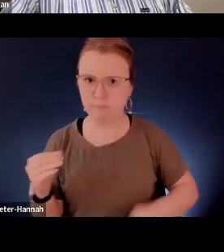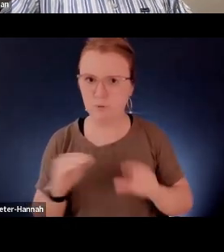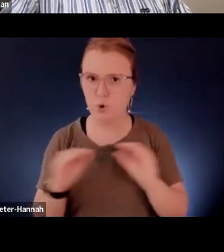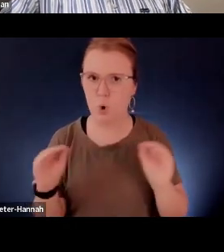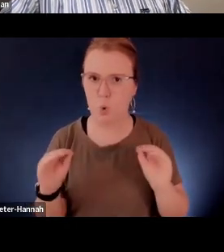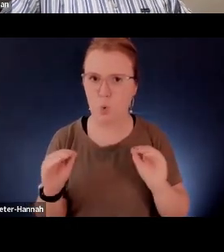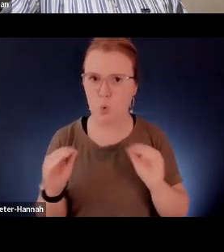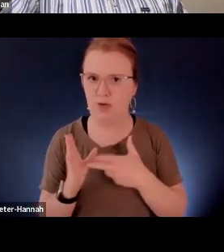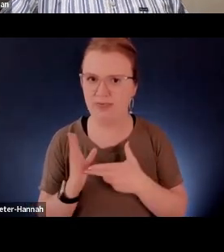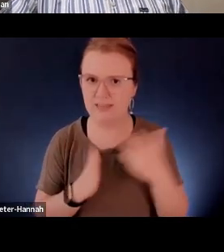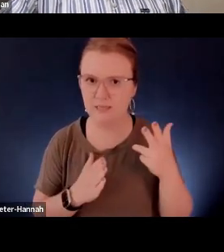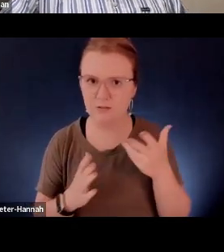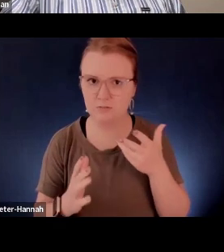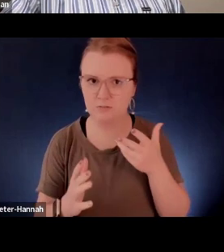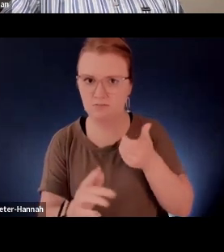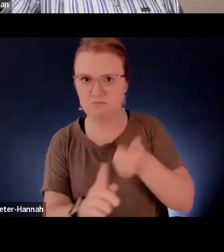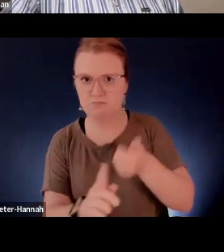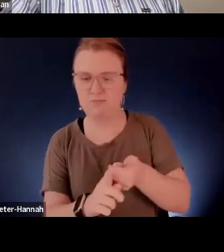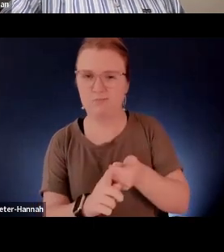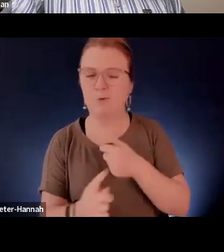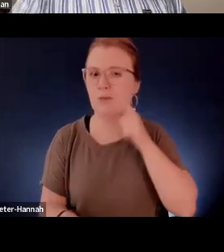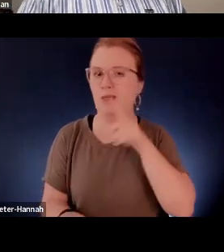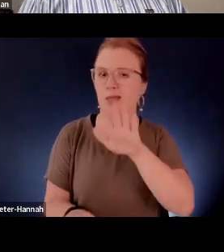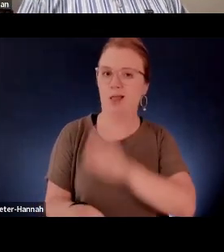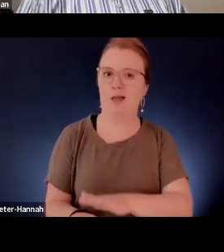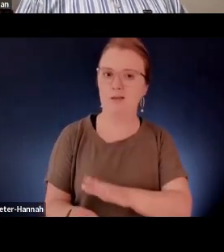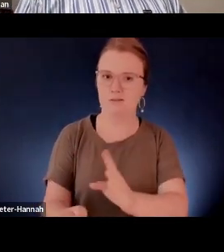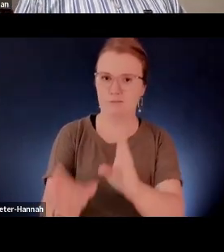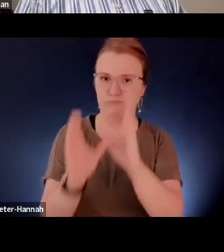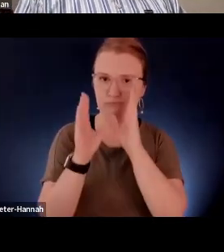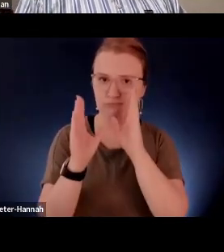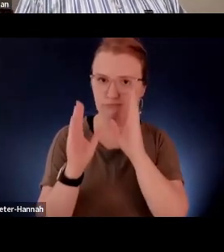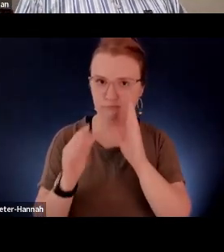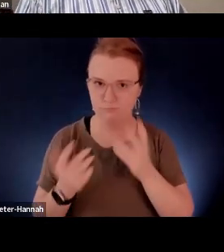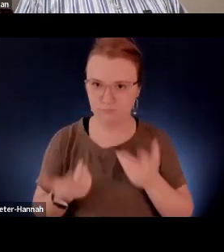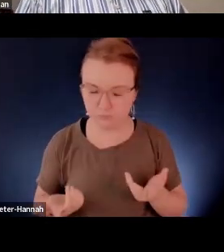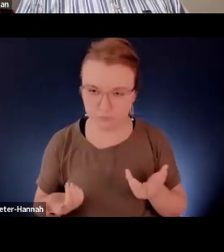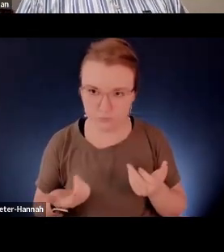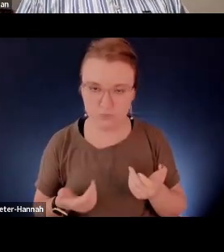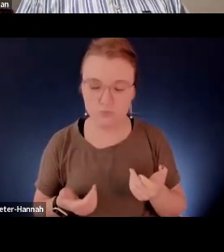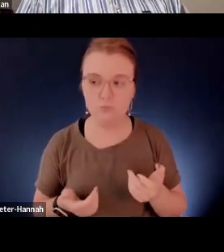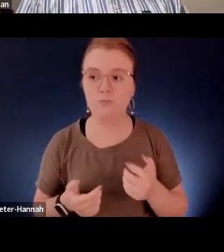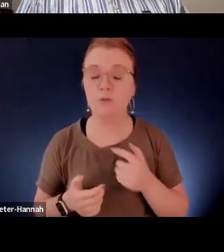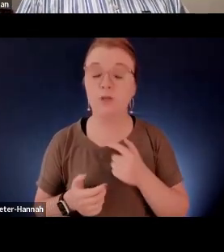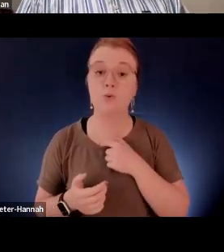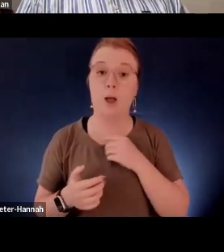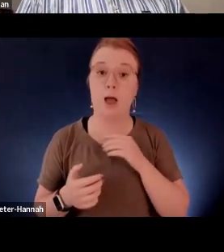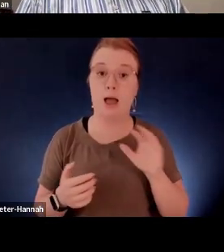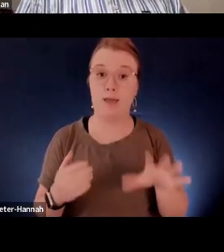to be as engaged as if you did. I put this up here because I worked out